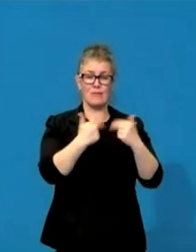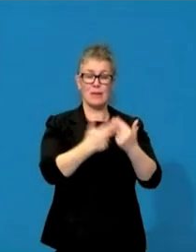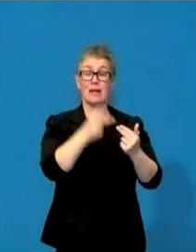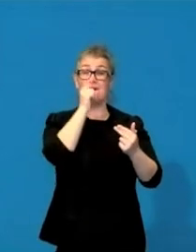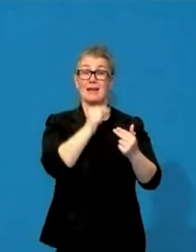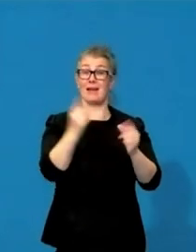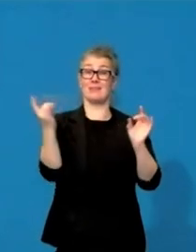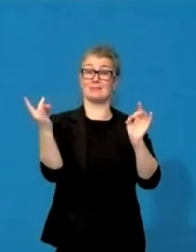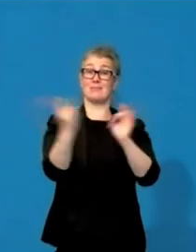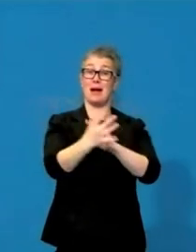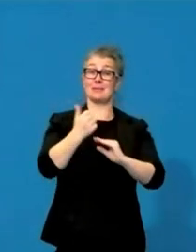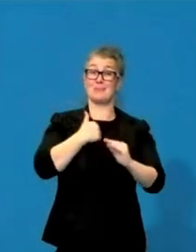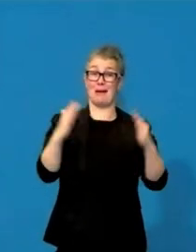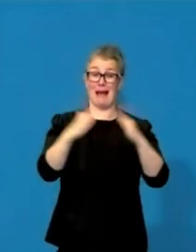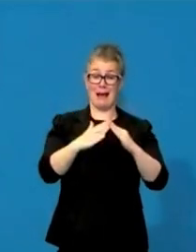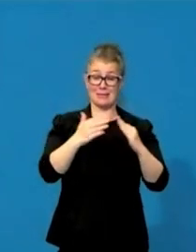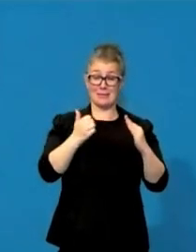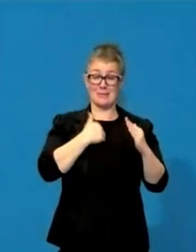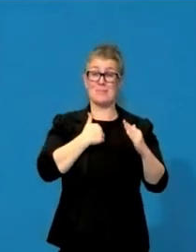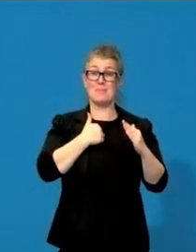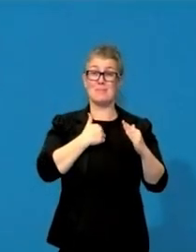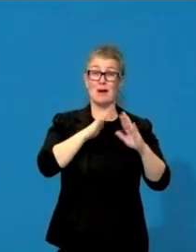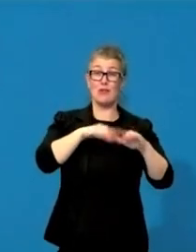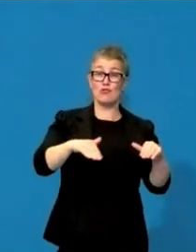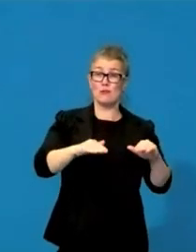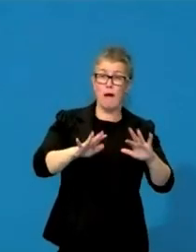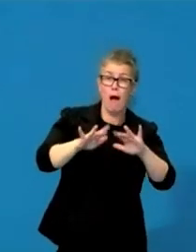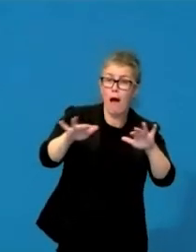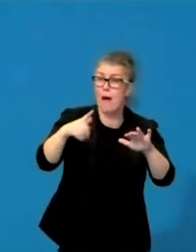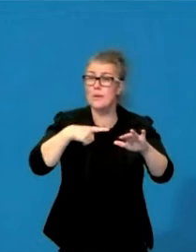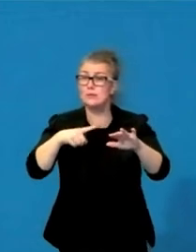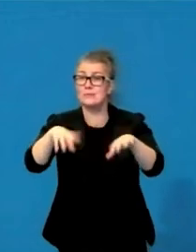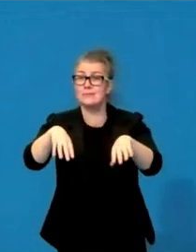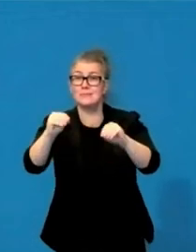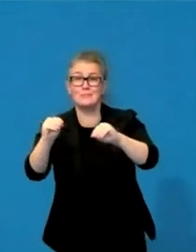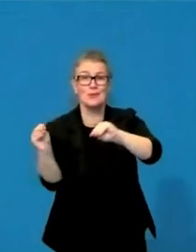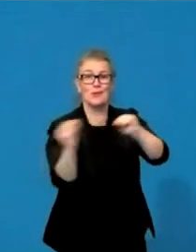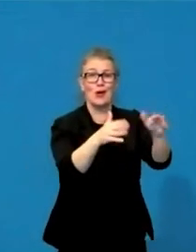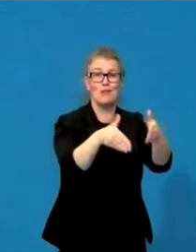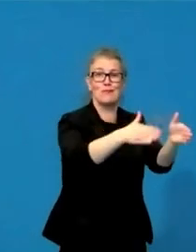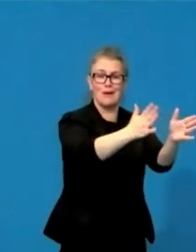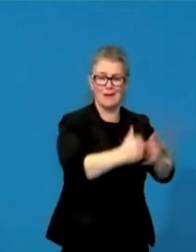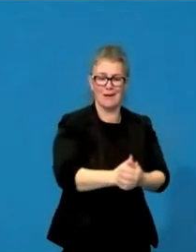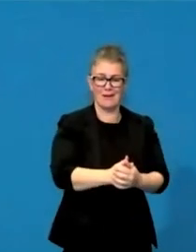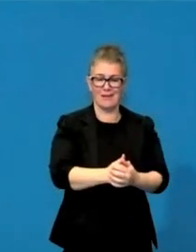past the front of my house, the kids jump on, they going to the river, you know. I just get a message on my phone, "I got the kids in the river," you know.